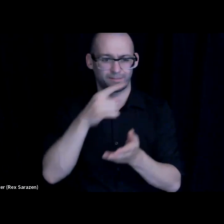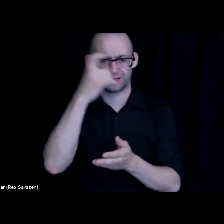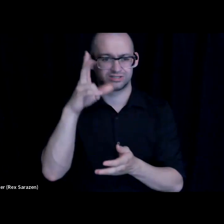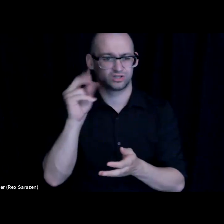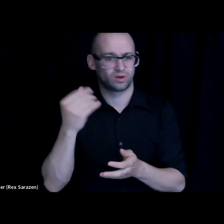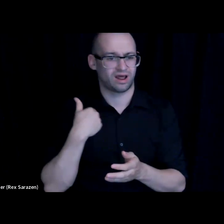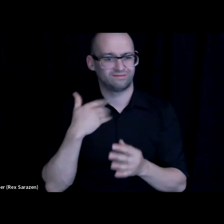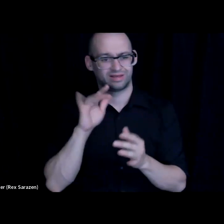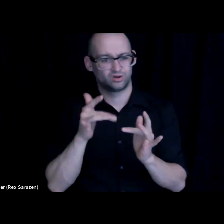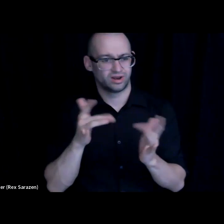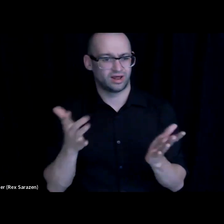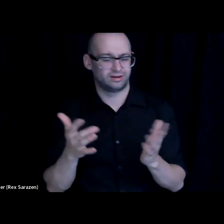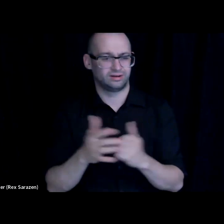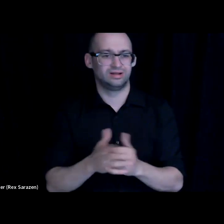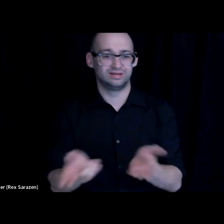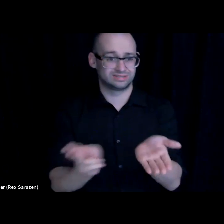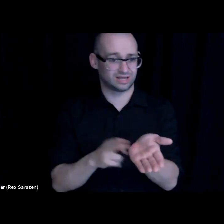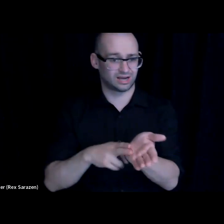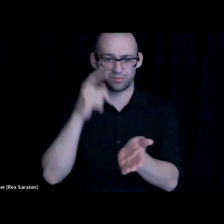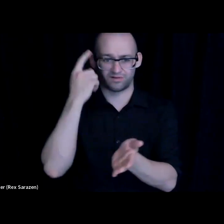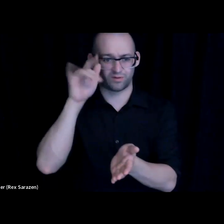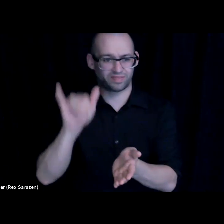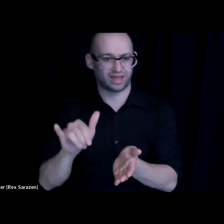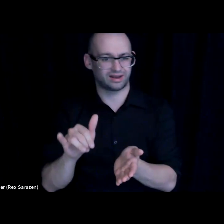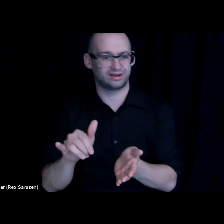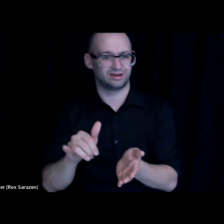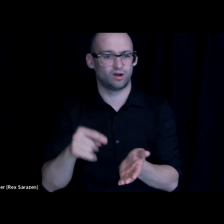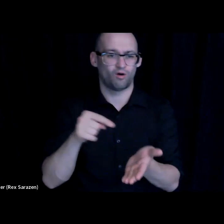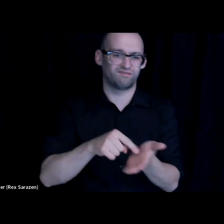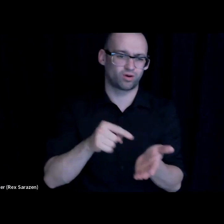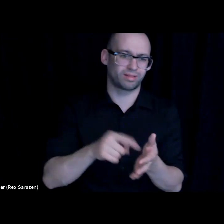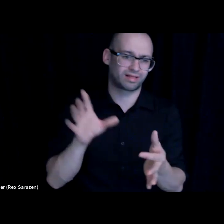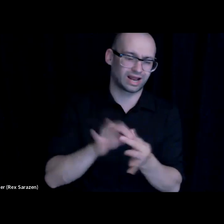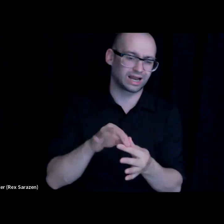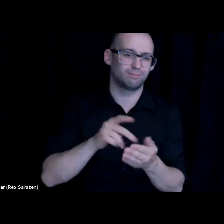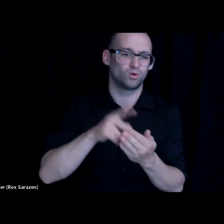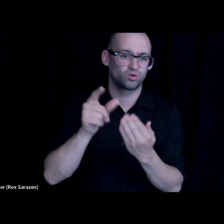Internet access and to sign up for the Affordable Connectivity Program you got to sign up online.